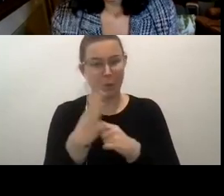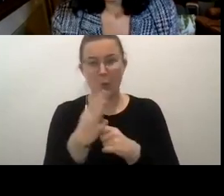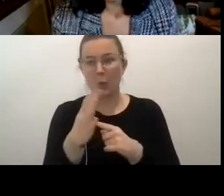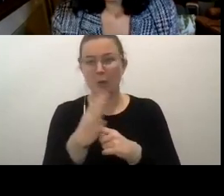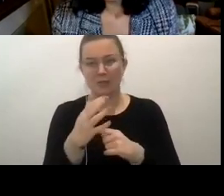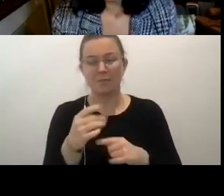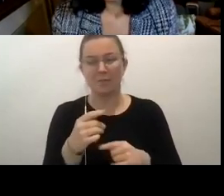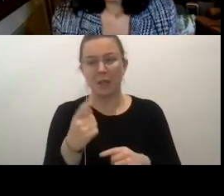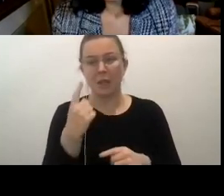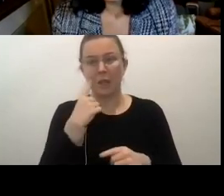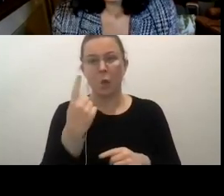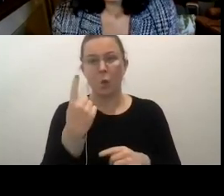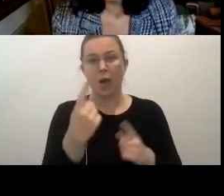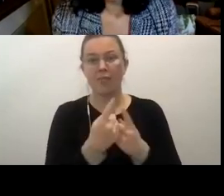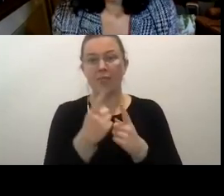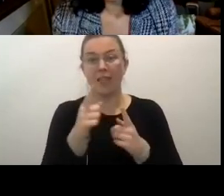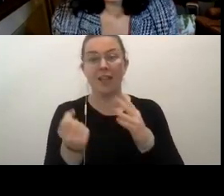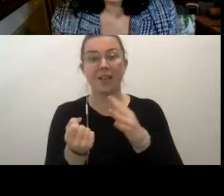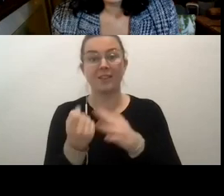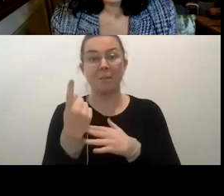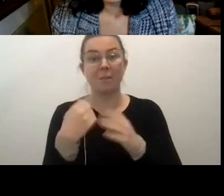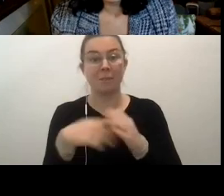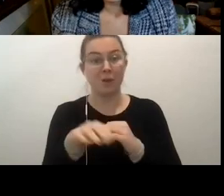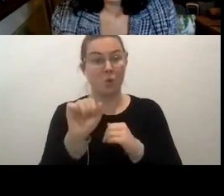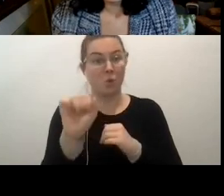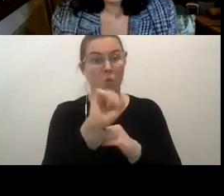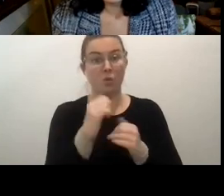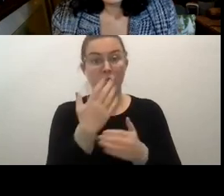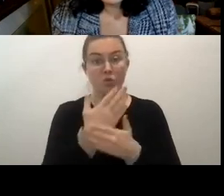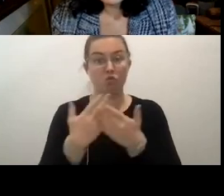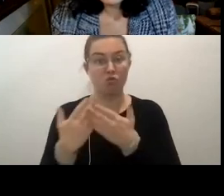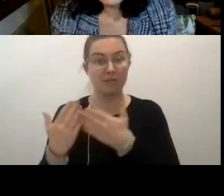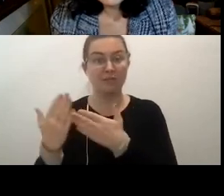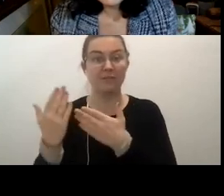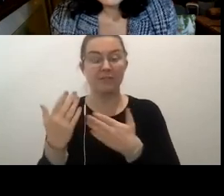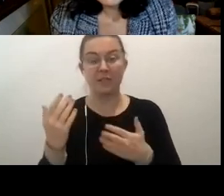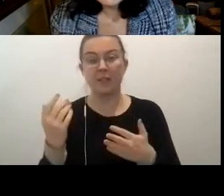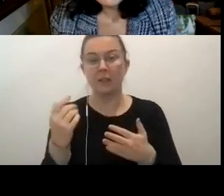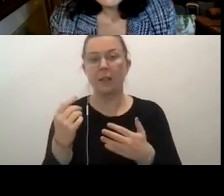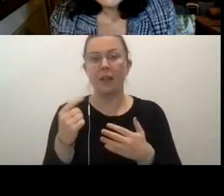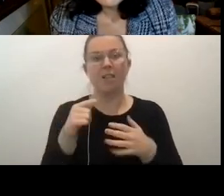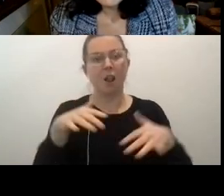that came up in all of your stories is that, like, the loneliness, if you have